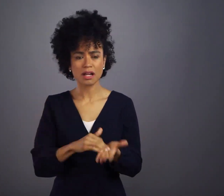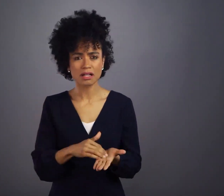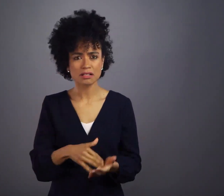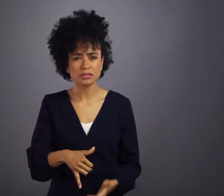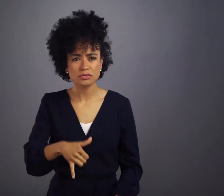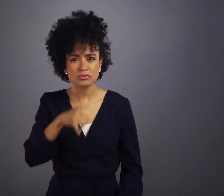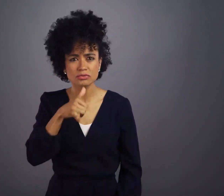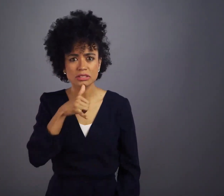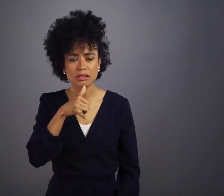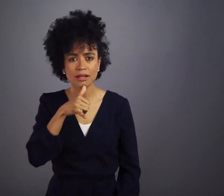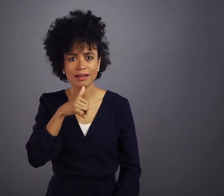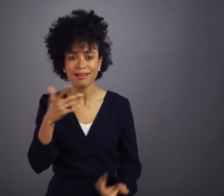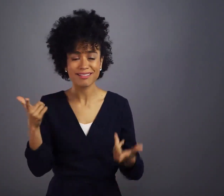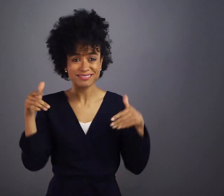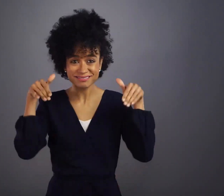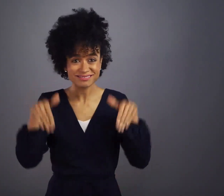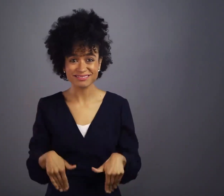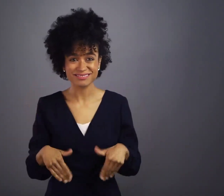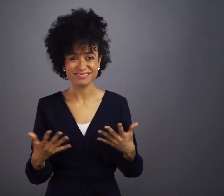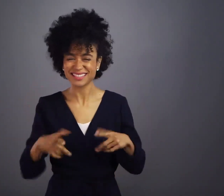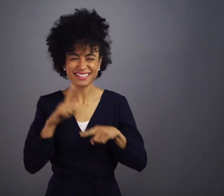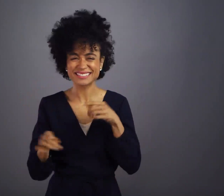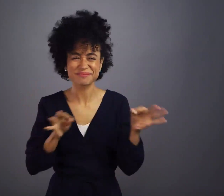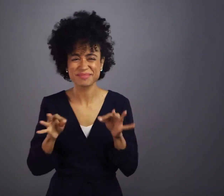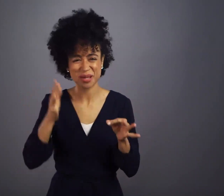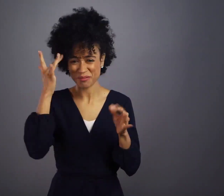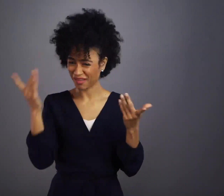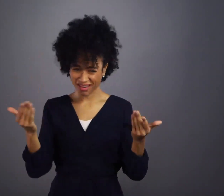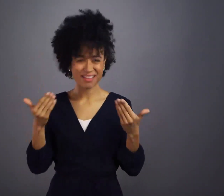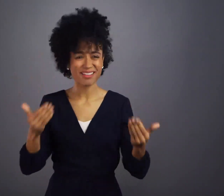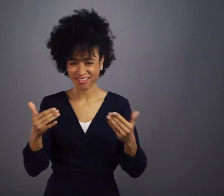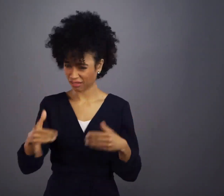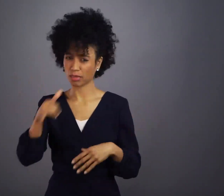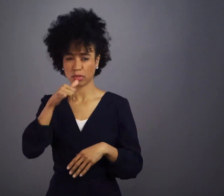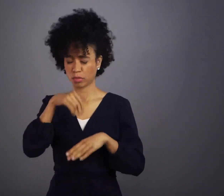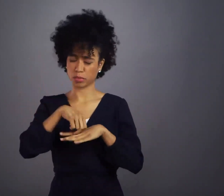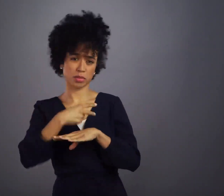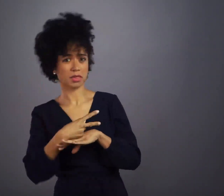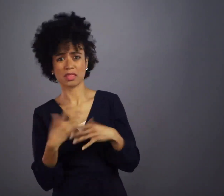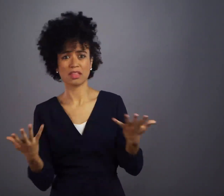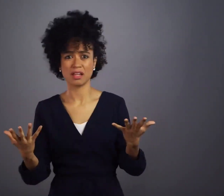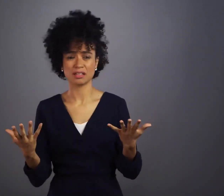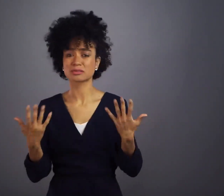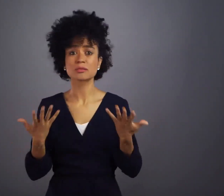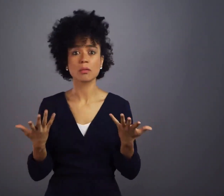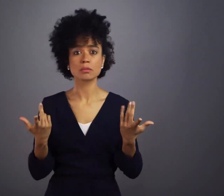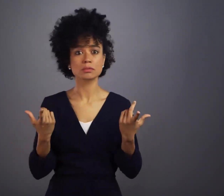Nevertheless, he was drunk in a short time. More baffling still, he could give himself